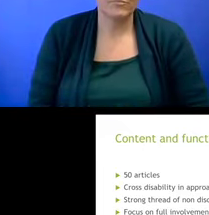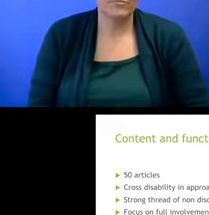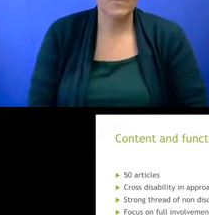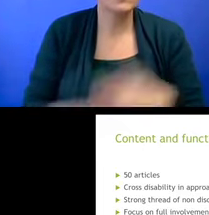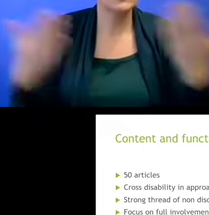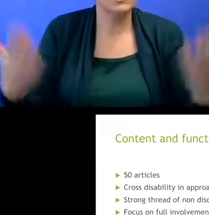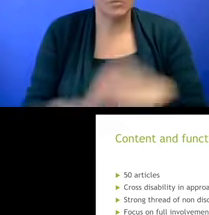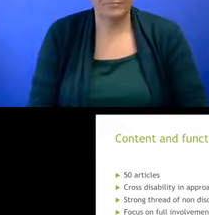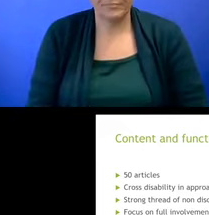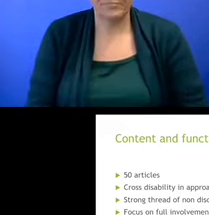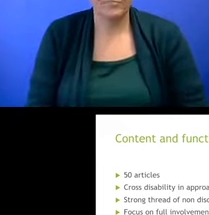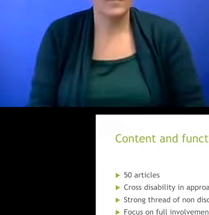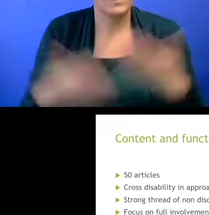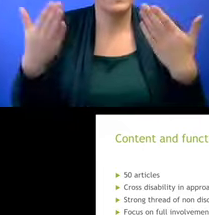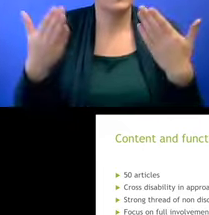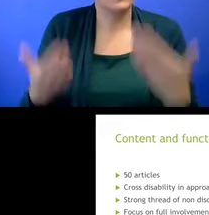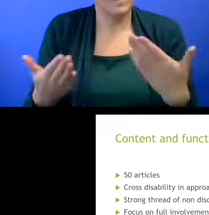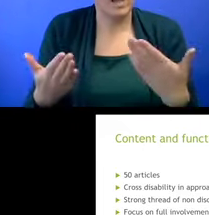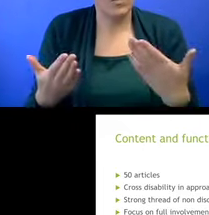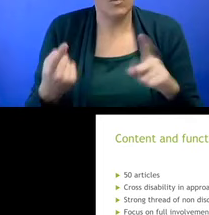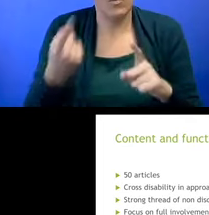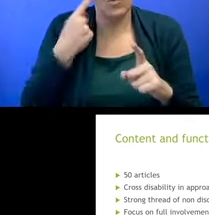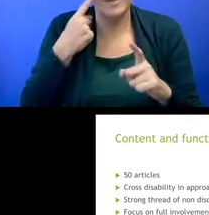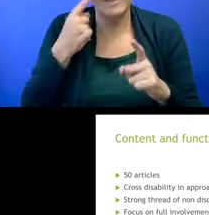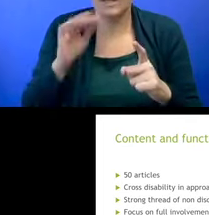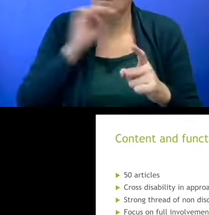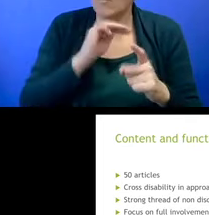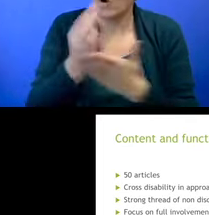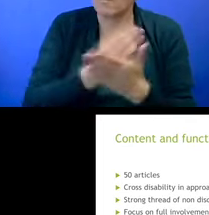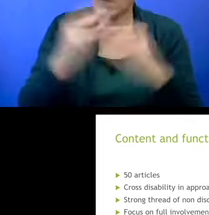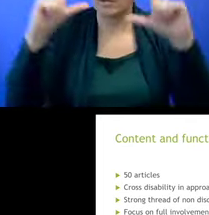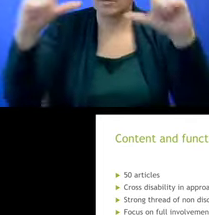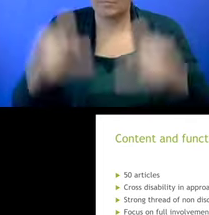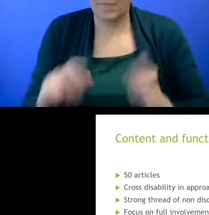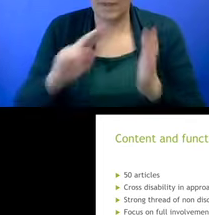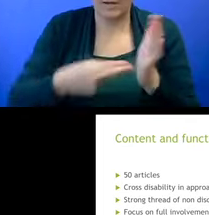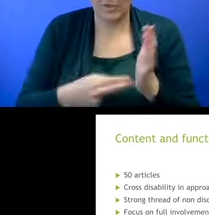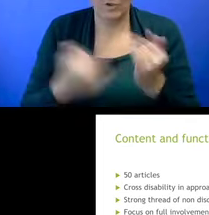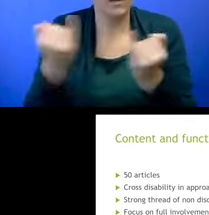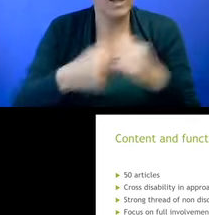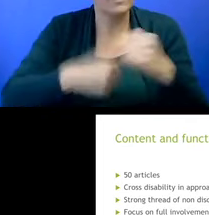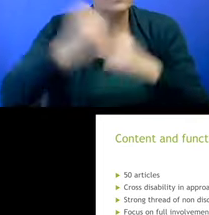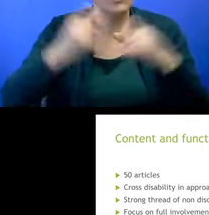Let's have a look at the key features of the Convention in terms of its structure and content.